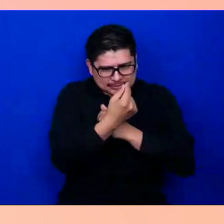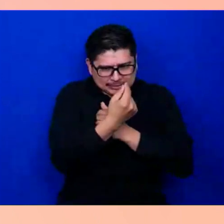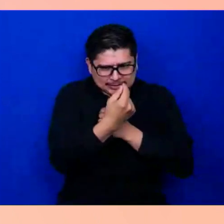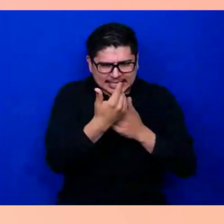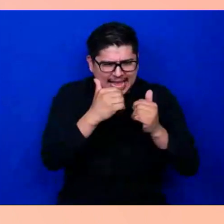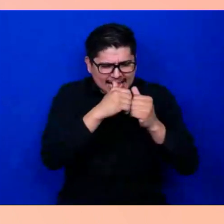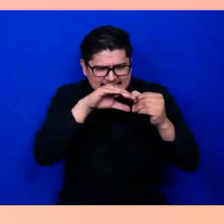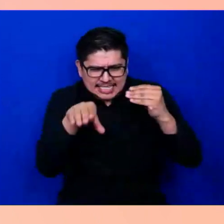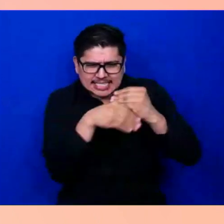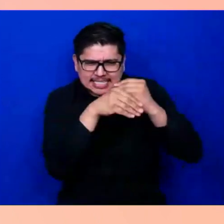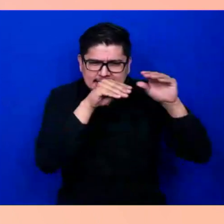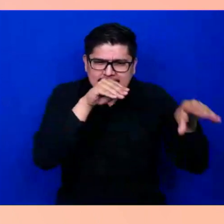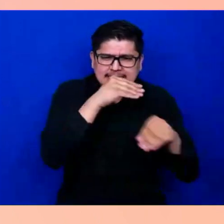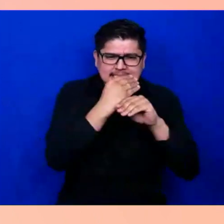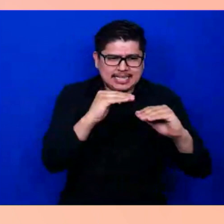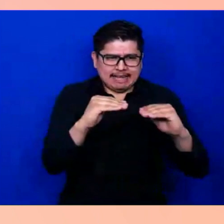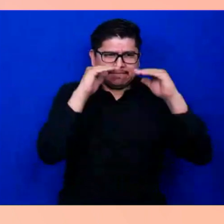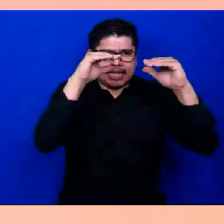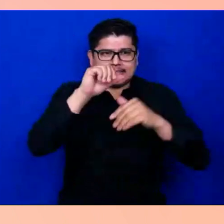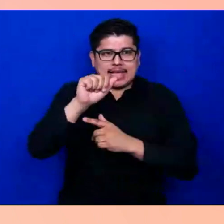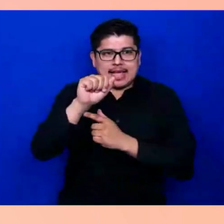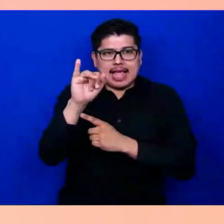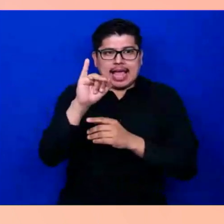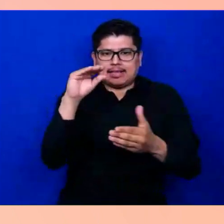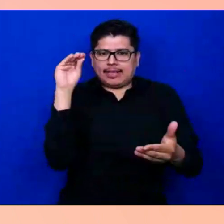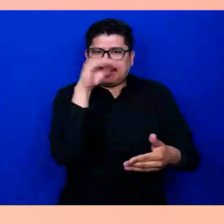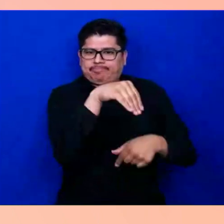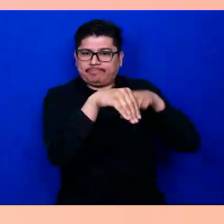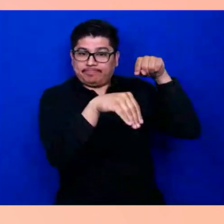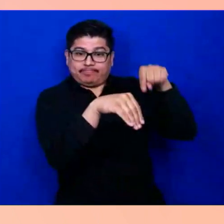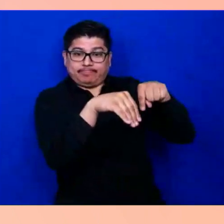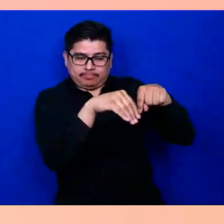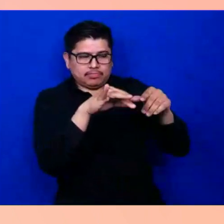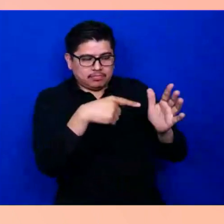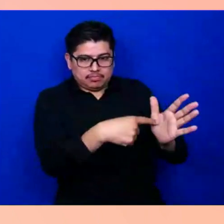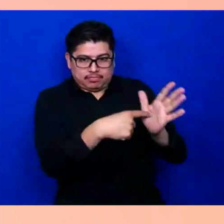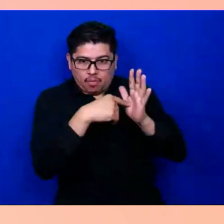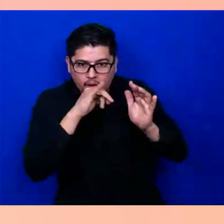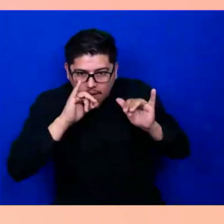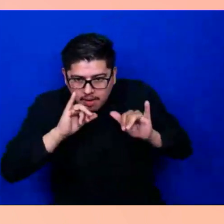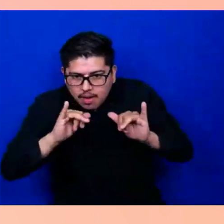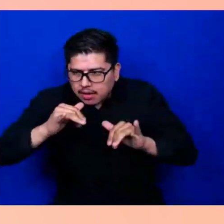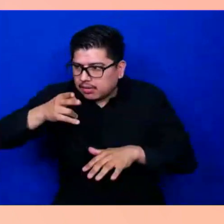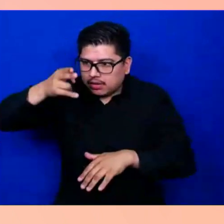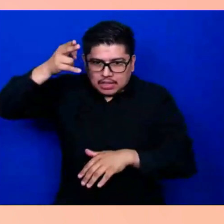This presents us with a historic intersection of opportunity and responsibility,